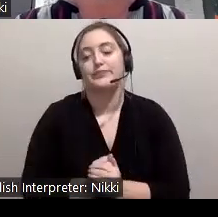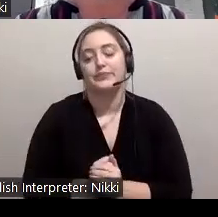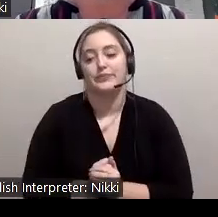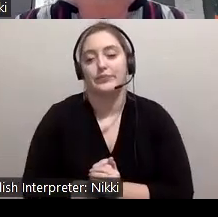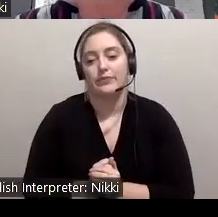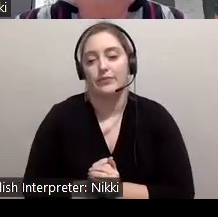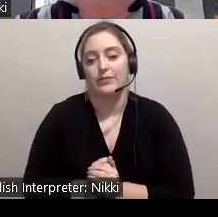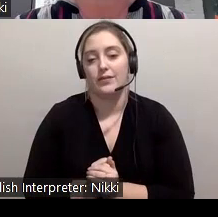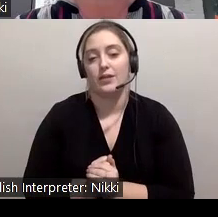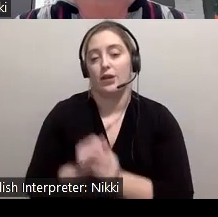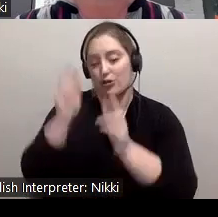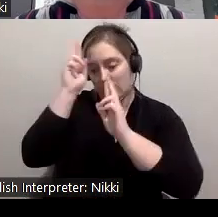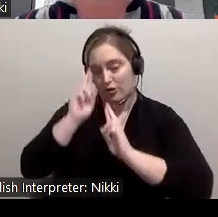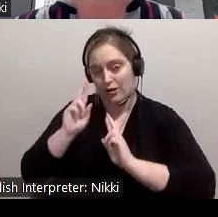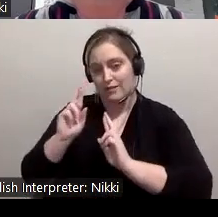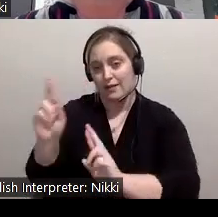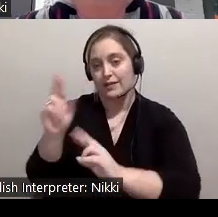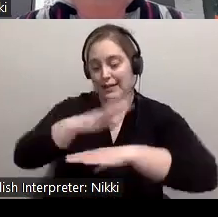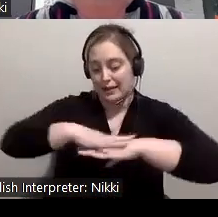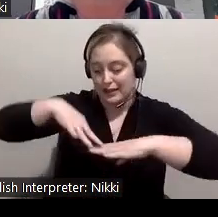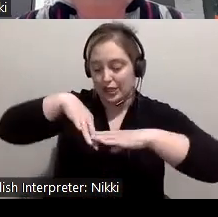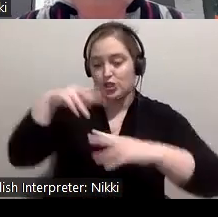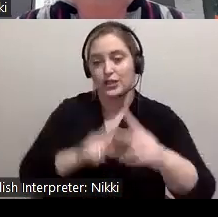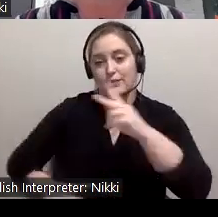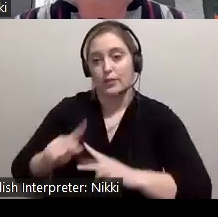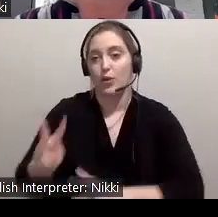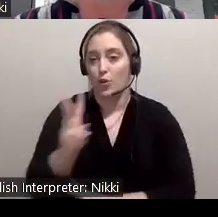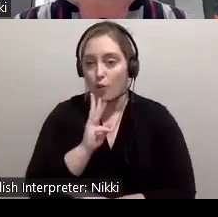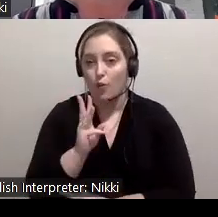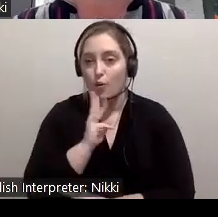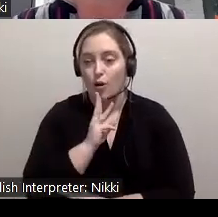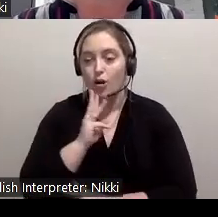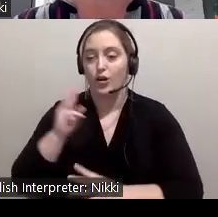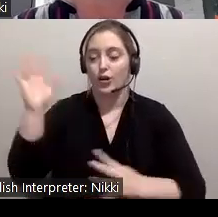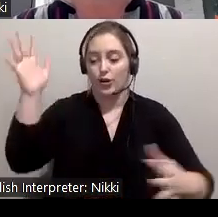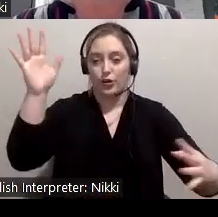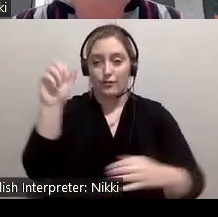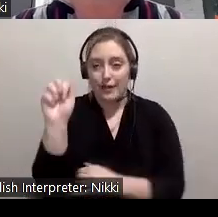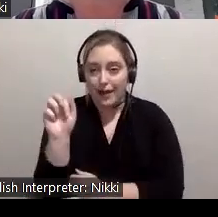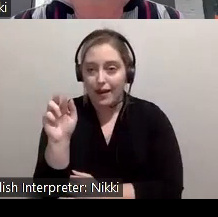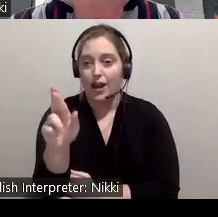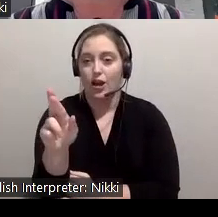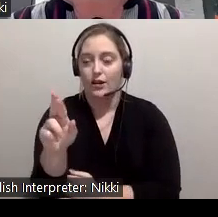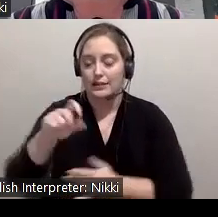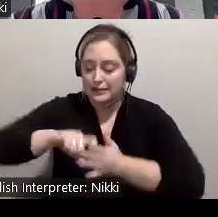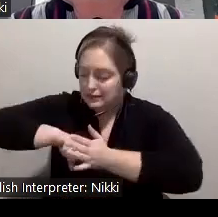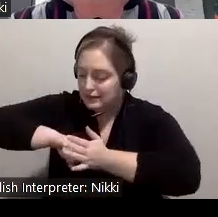knowledge of and relationship with the land, water, and air is key to a sustainable future for us all. At the Manitoba